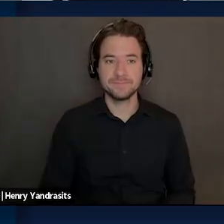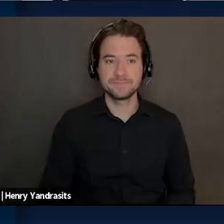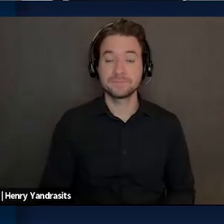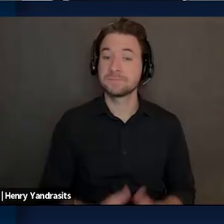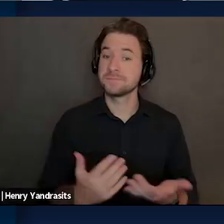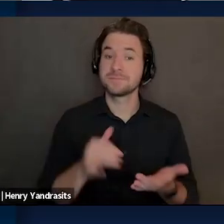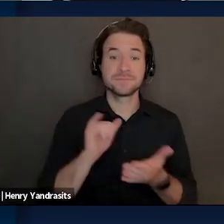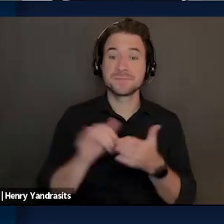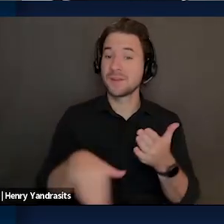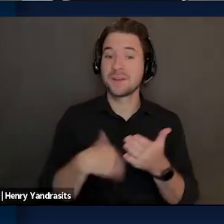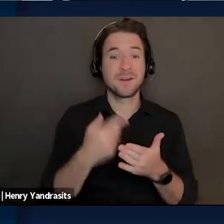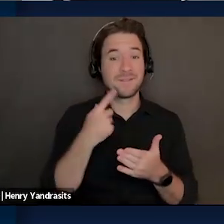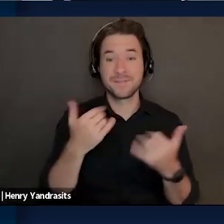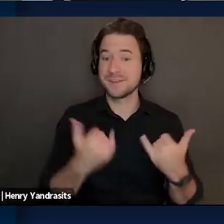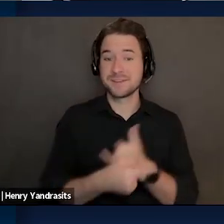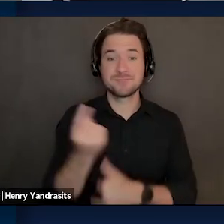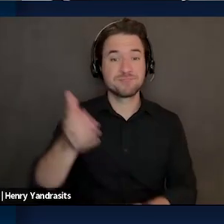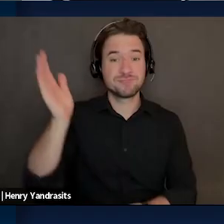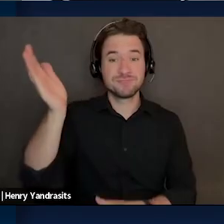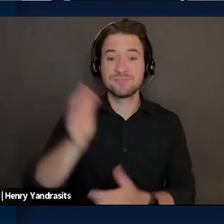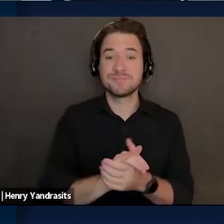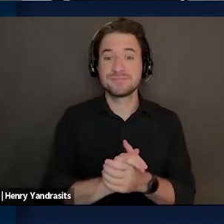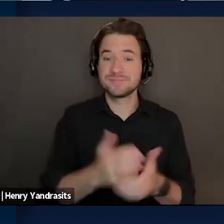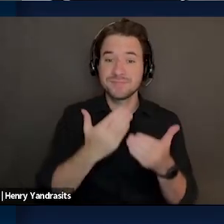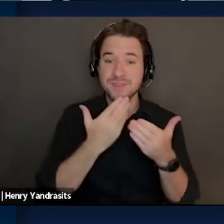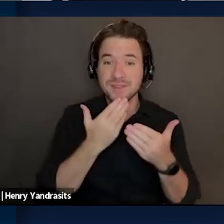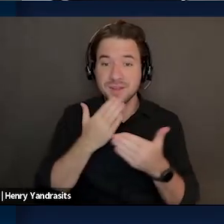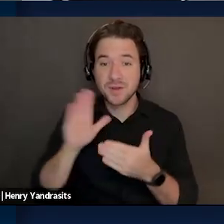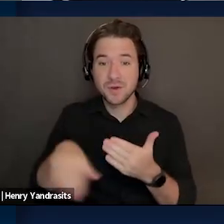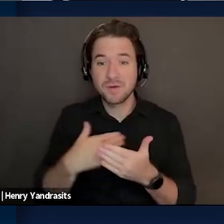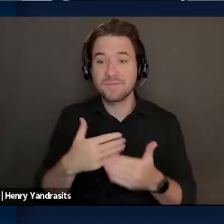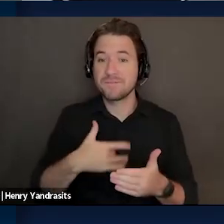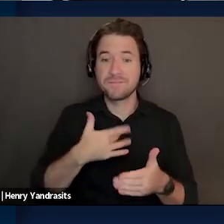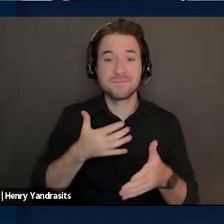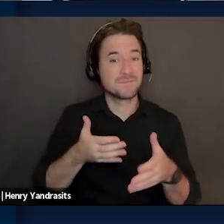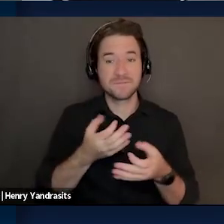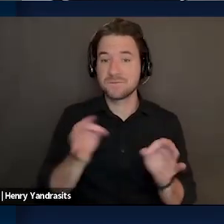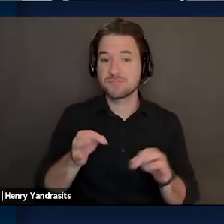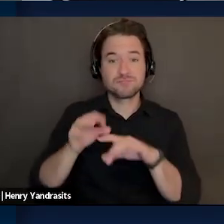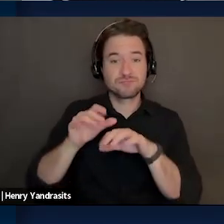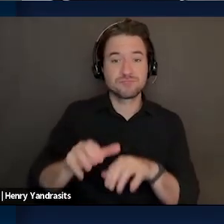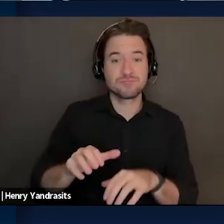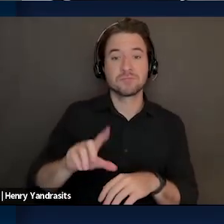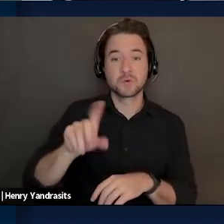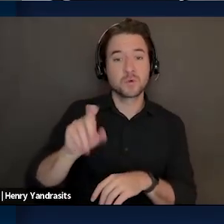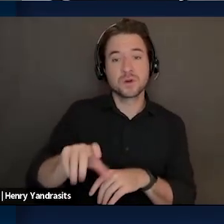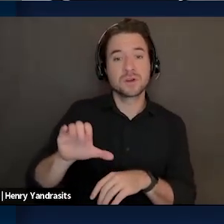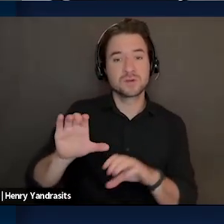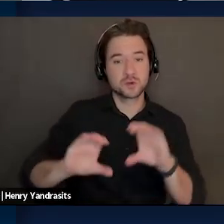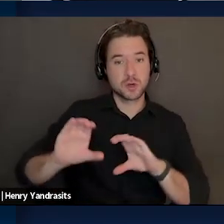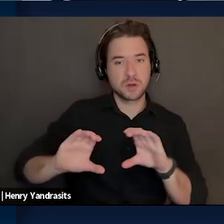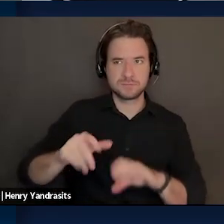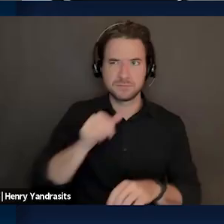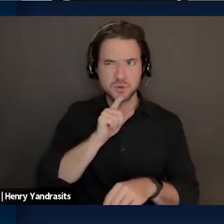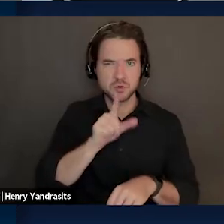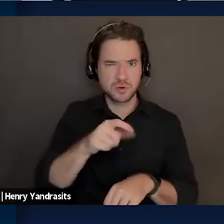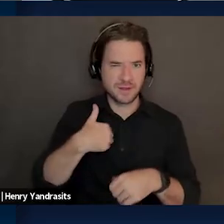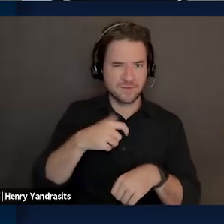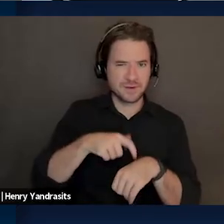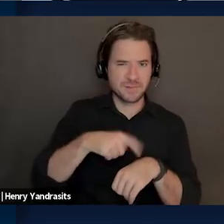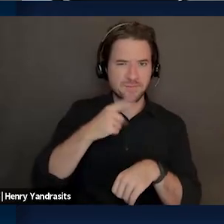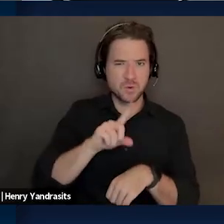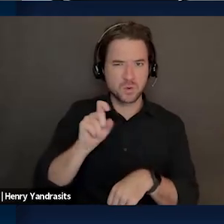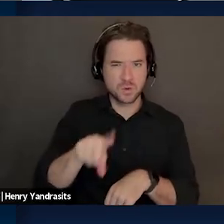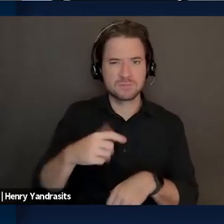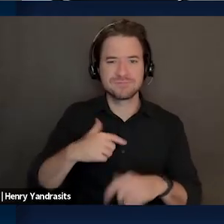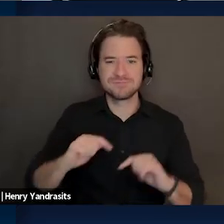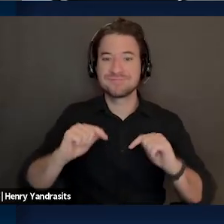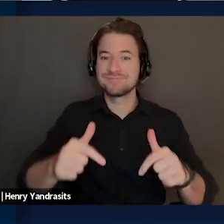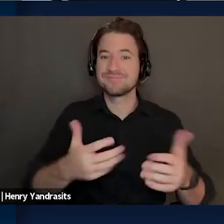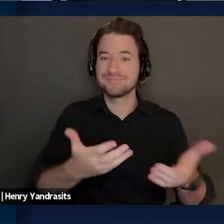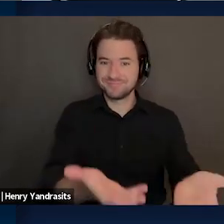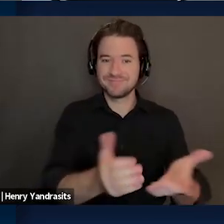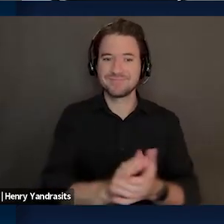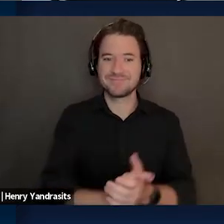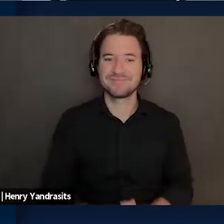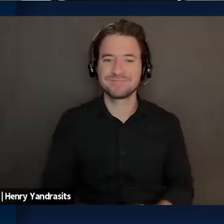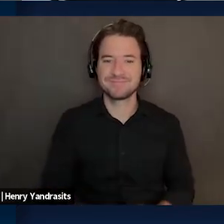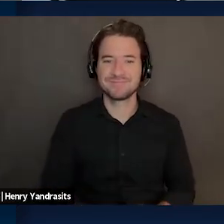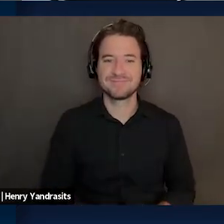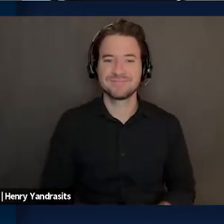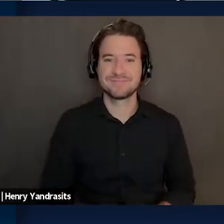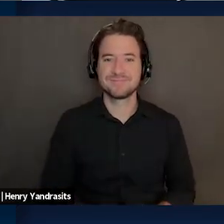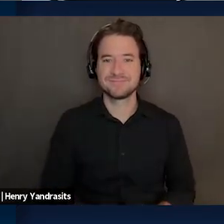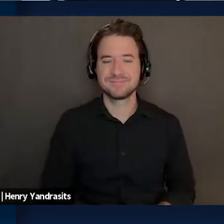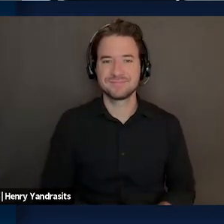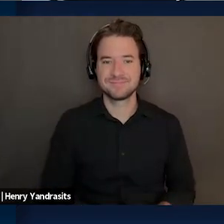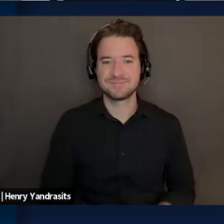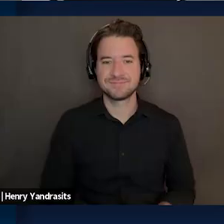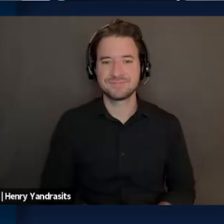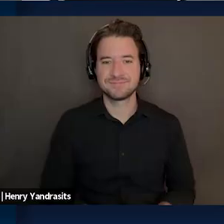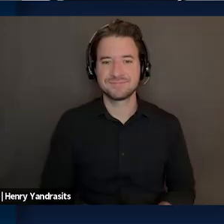And that's all I have for today's presentation. So thank you all. Feel free to leave any questions in the chat. I'm not sure if we have time for questions, um, but I will pass it back.